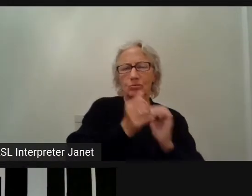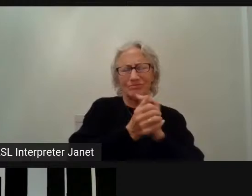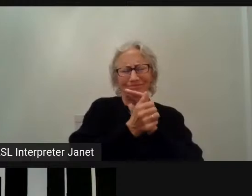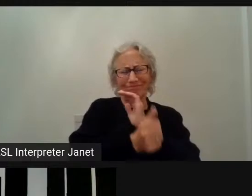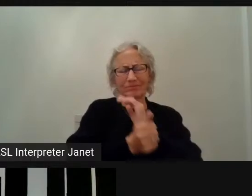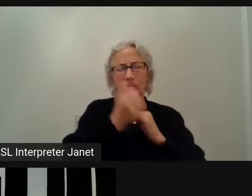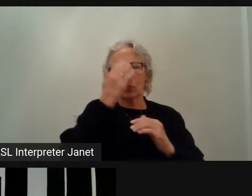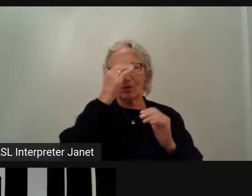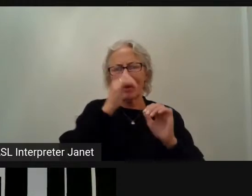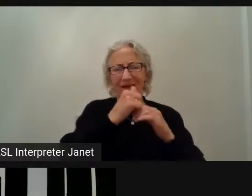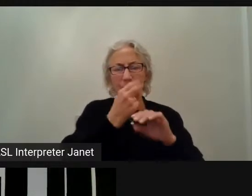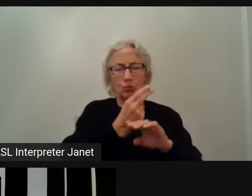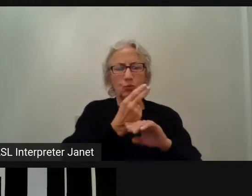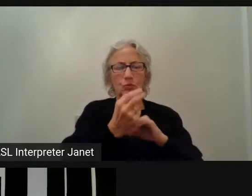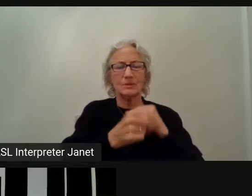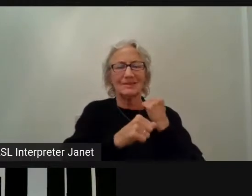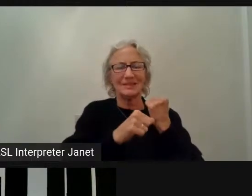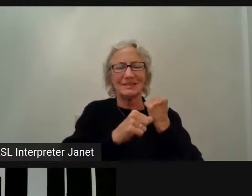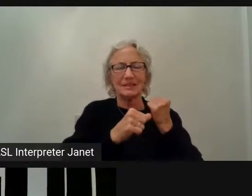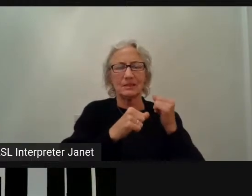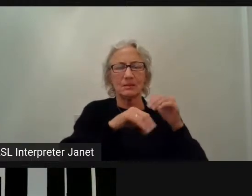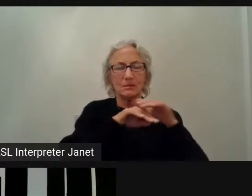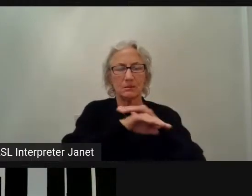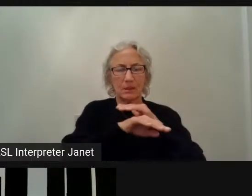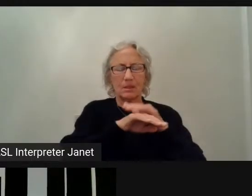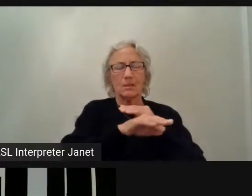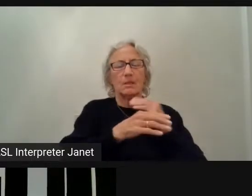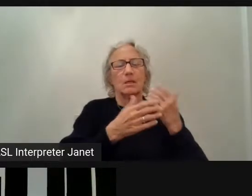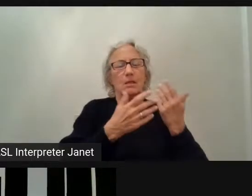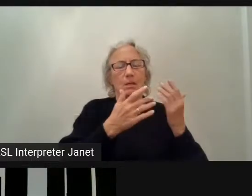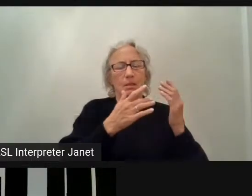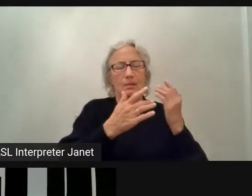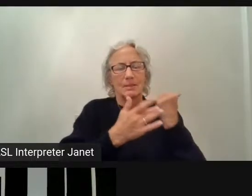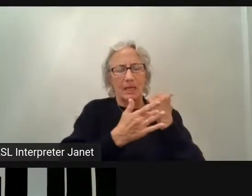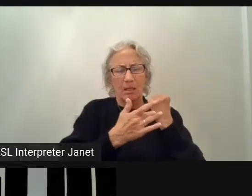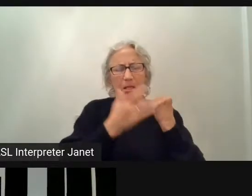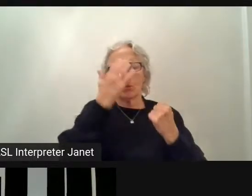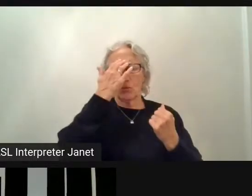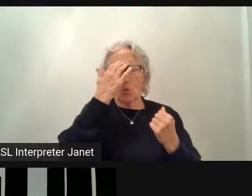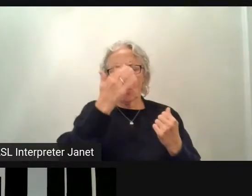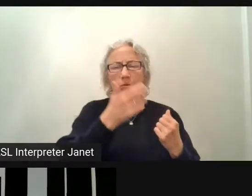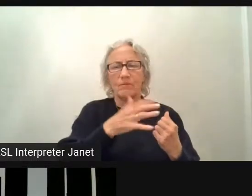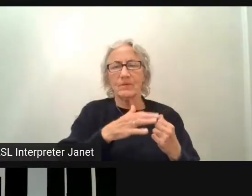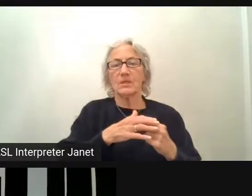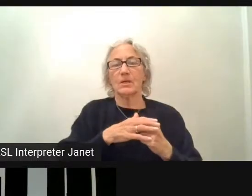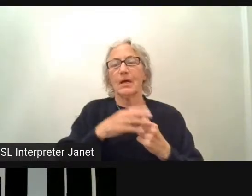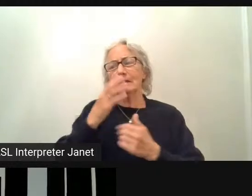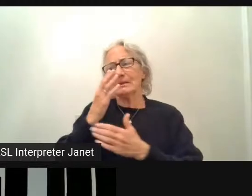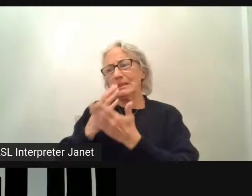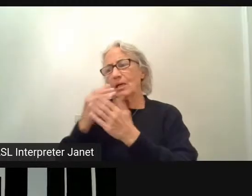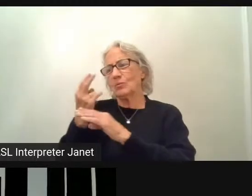get the full width because we cease that is such a big difference between our coworkers who are so very good at using their assistive technologies